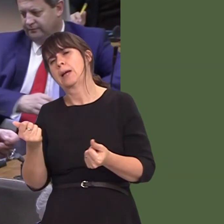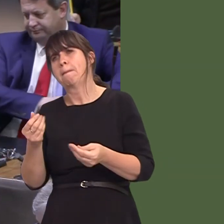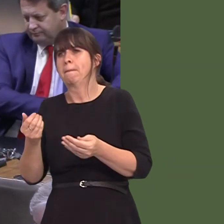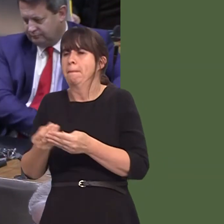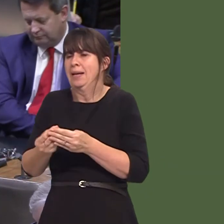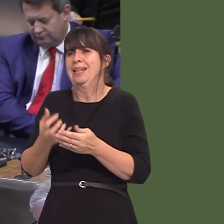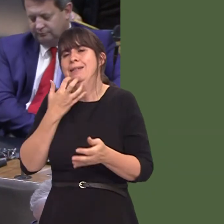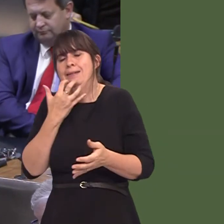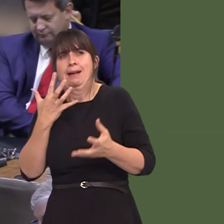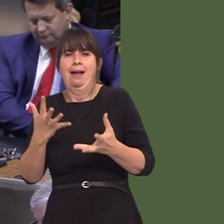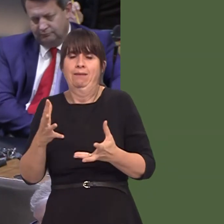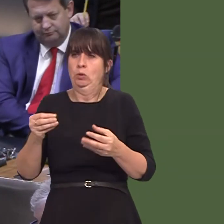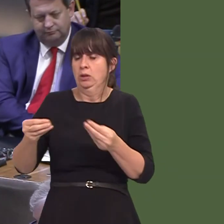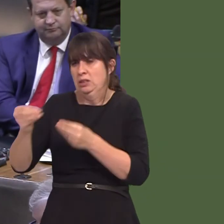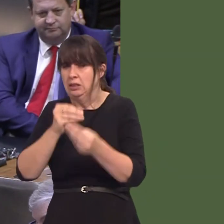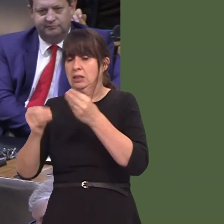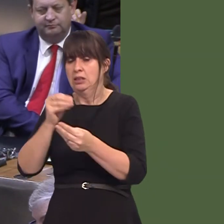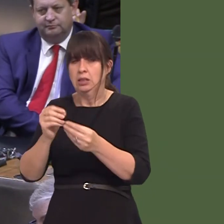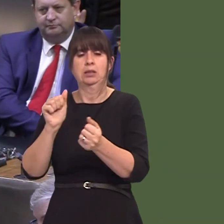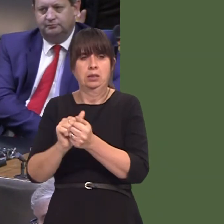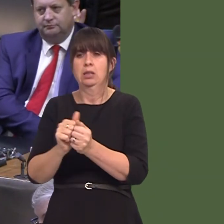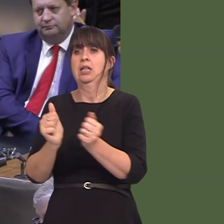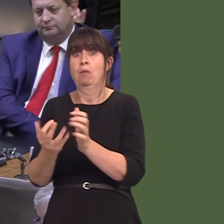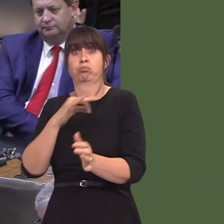turned around very, very quickly into a situation, now, where the plant is profitable.